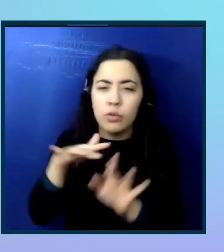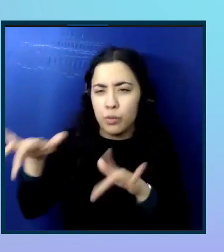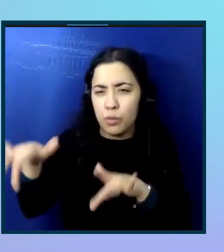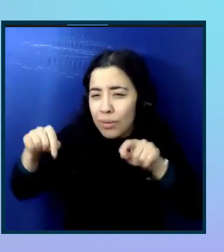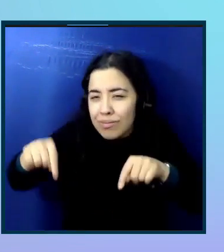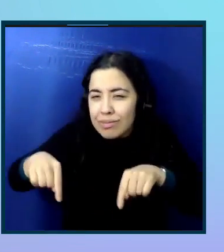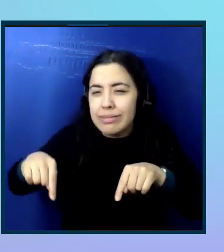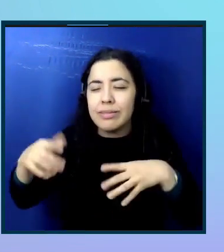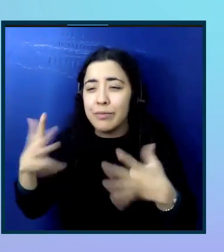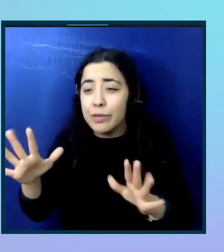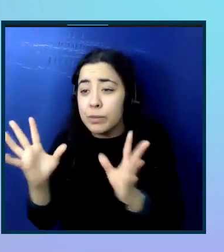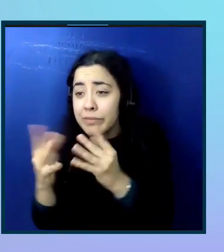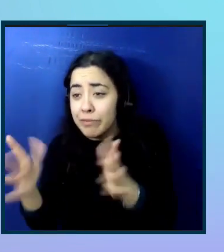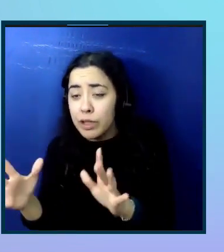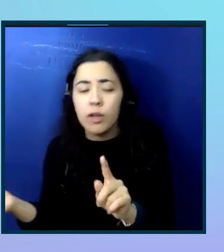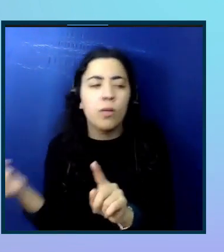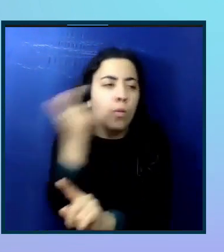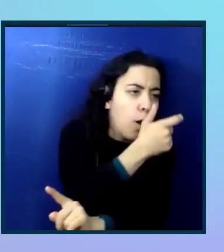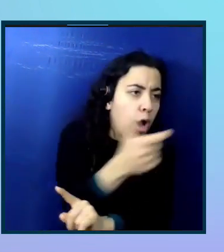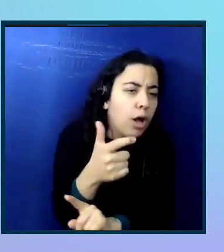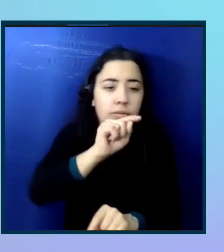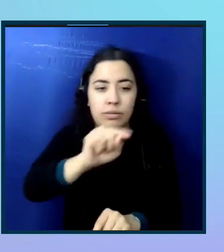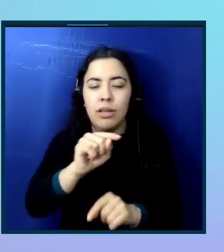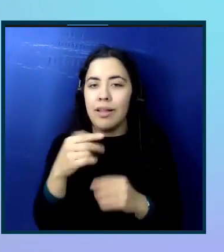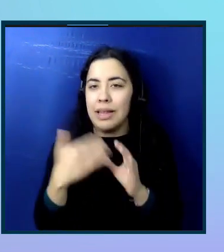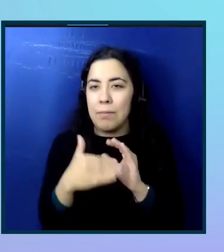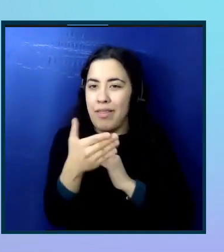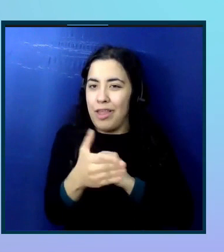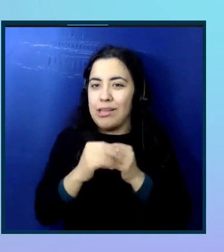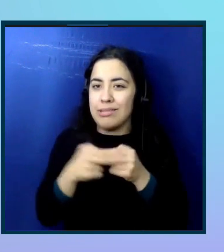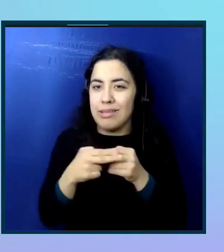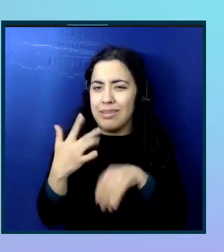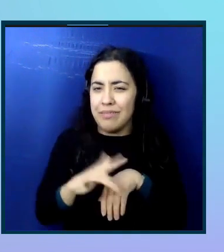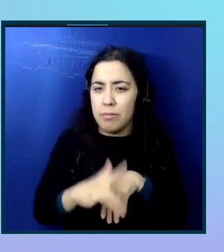John's got that email address in his slides. The slides are also available. I'm gonna say, I think from John and myself,